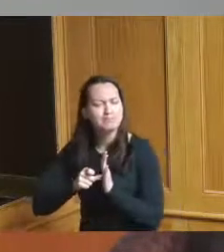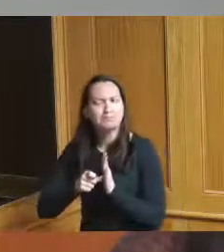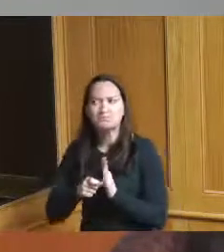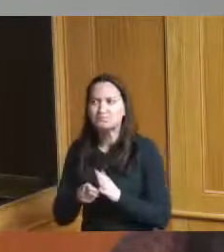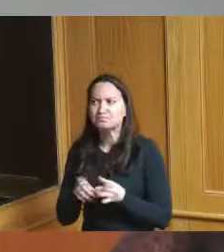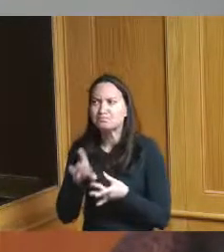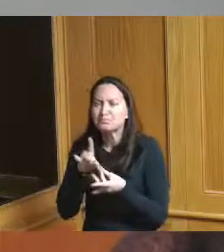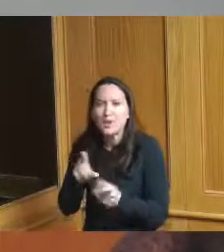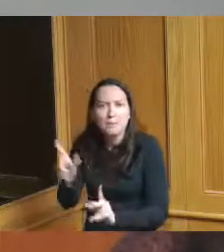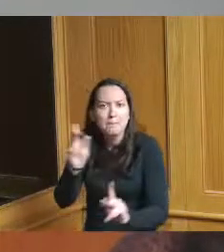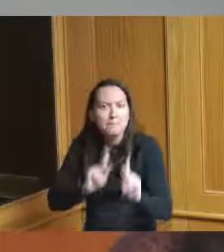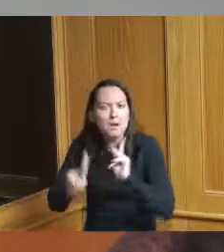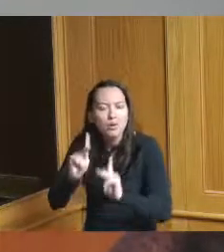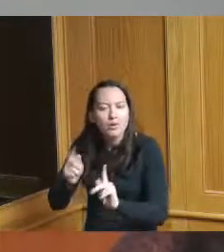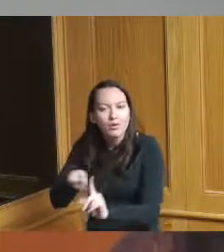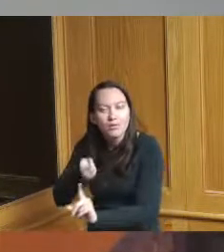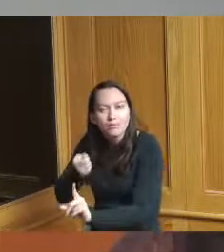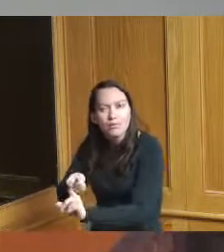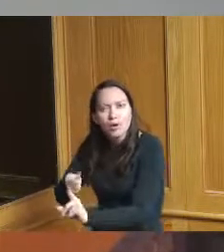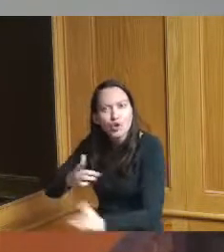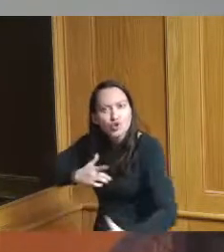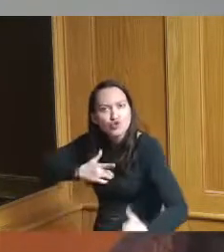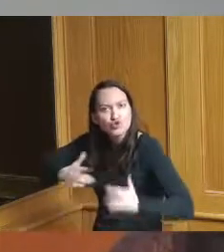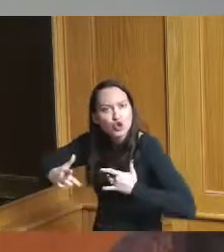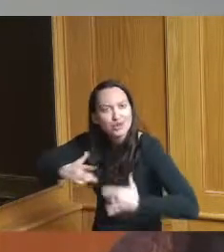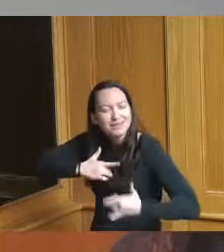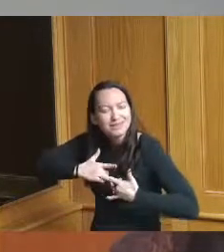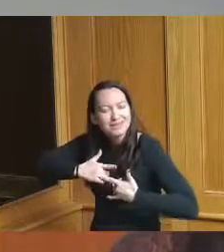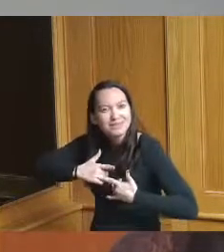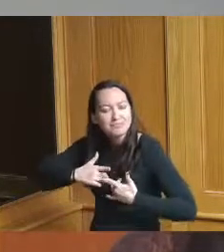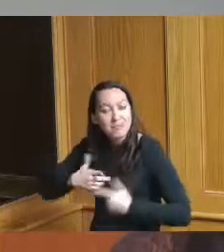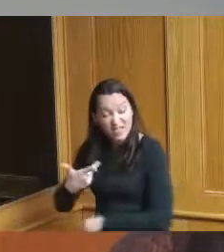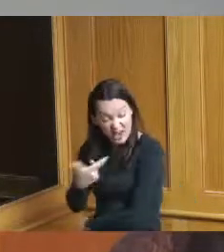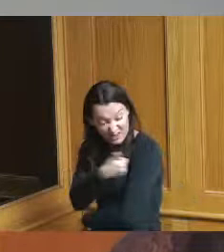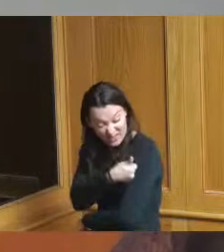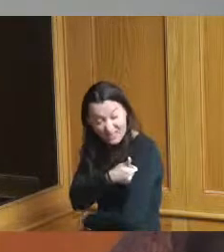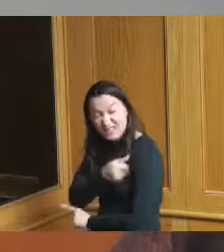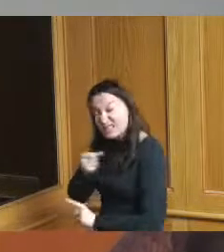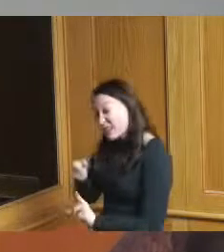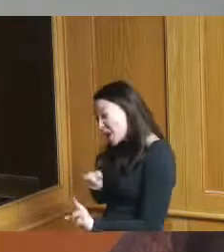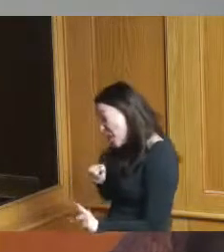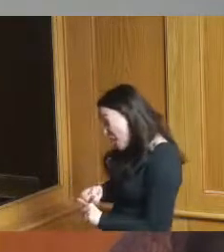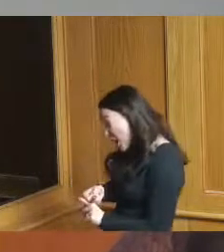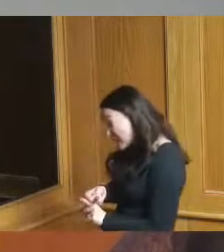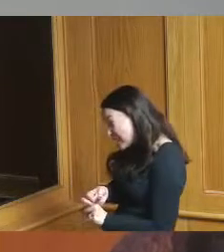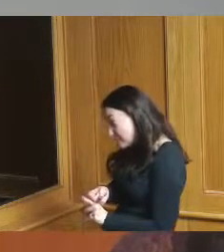the folks especially that are concerned about the impact of the vaccine and they don't articulate